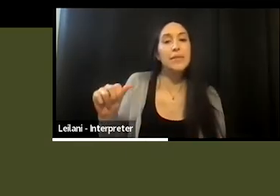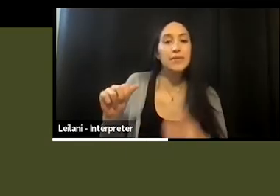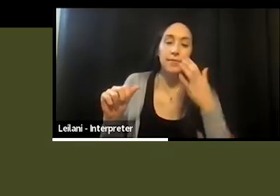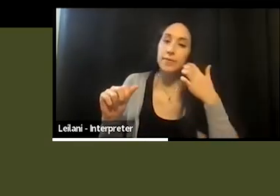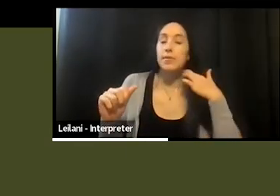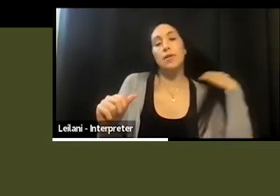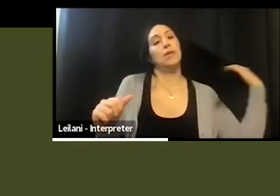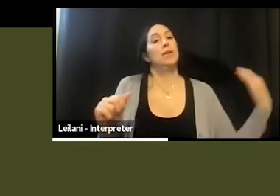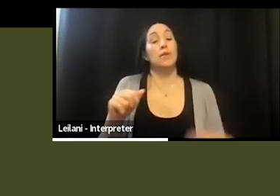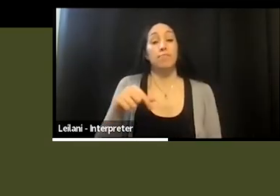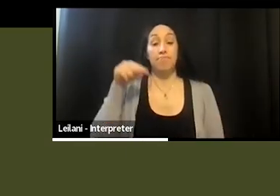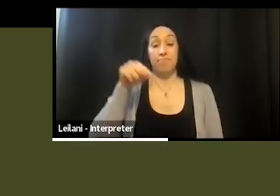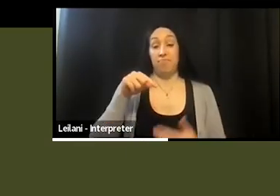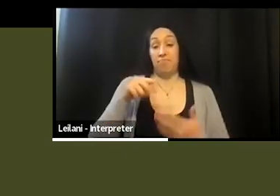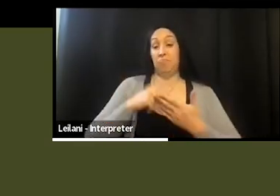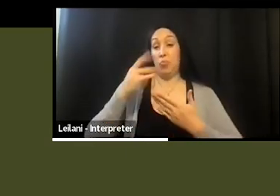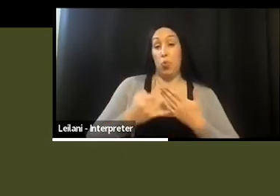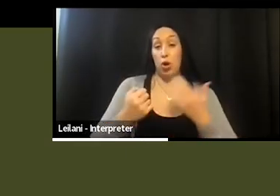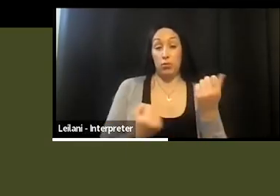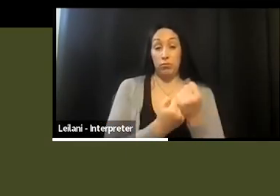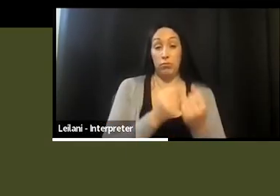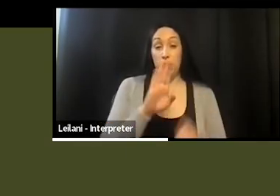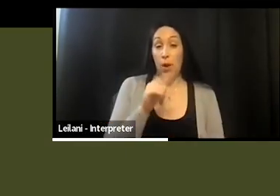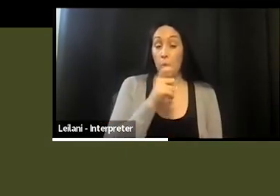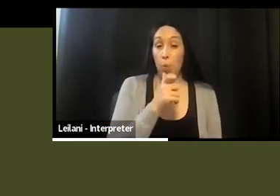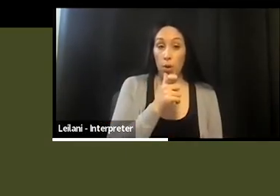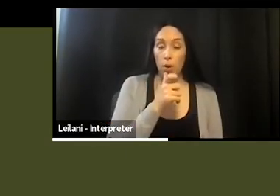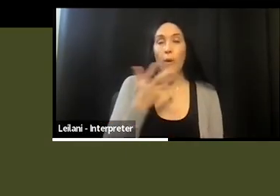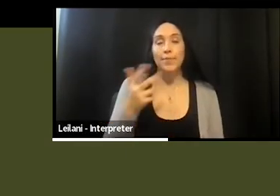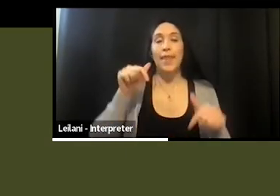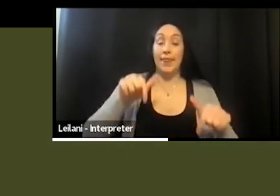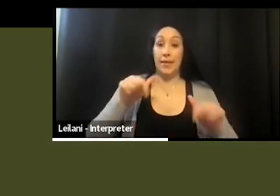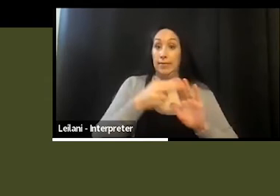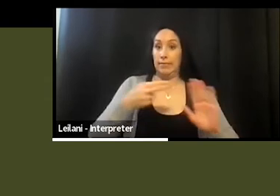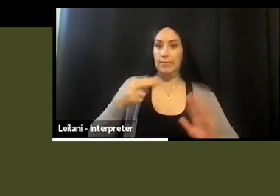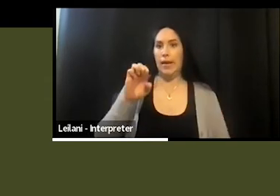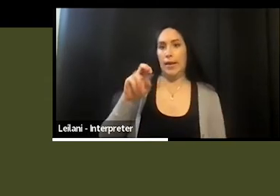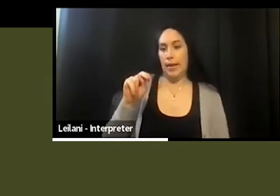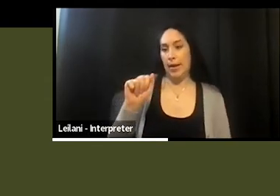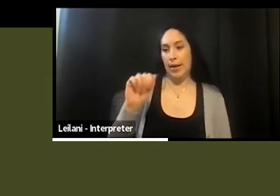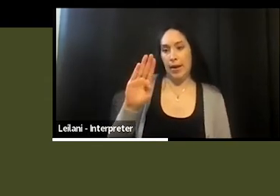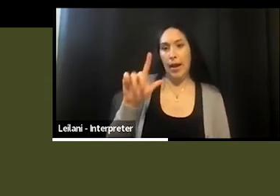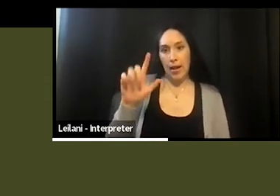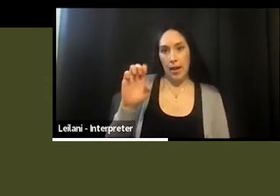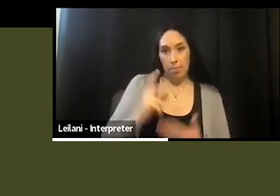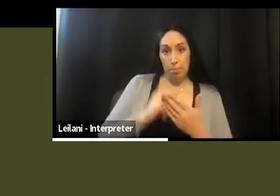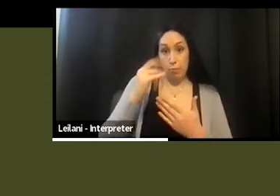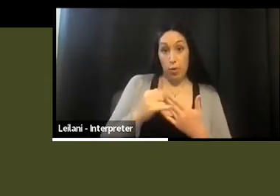This project is sponsored by the... Well, this is The Enable Project. It's sponsored by the Ford Foundation,